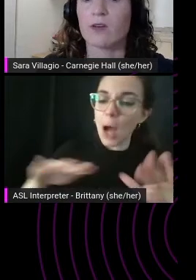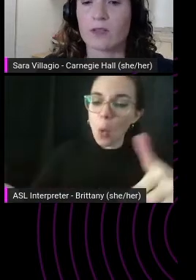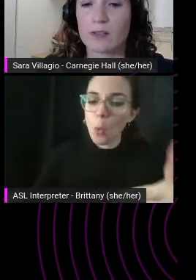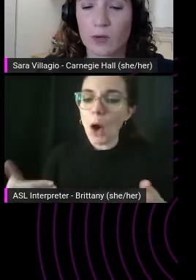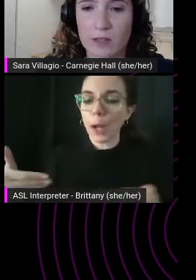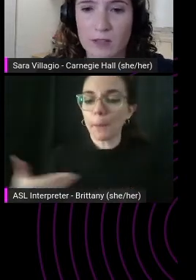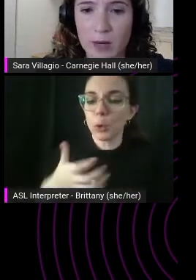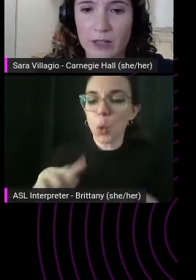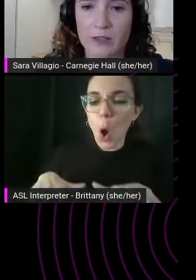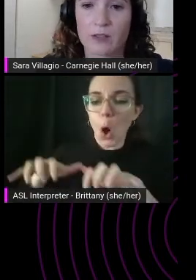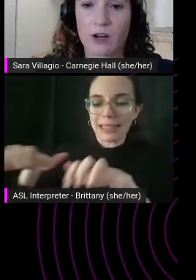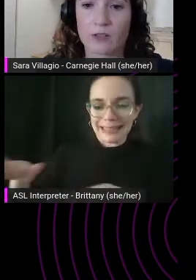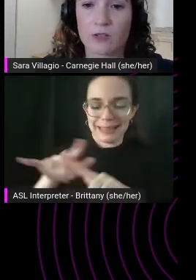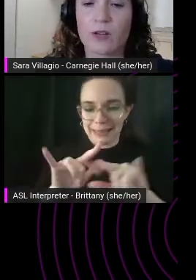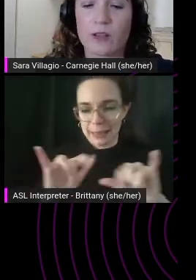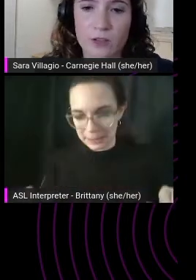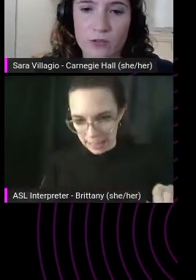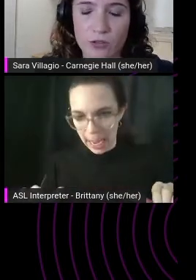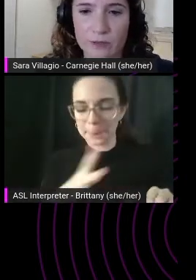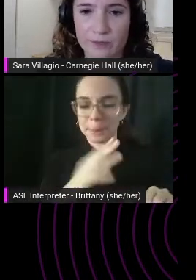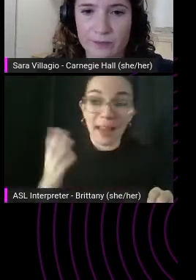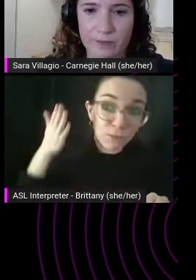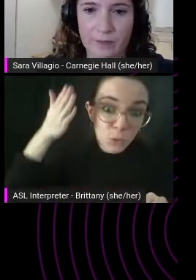and the ones that we aspire to talk to in the future.